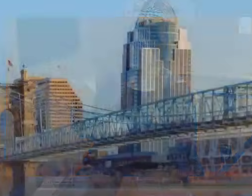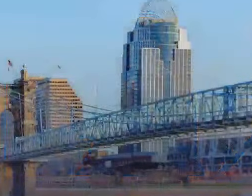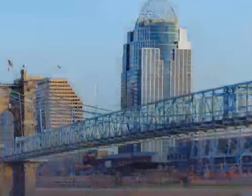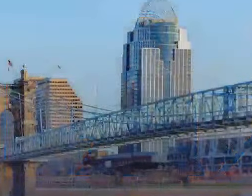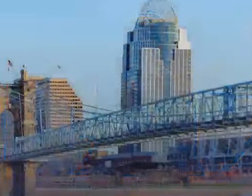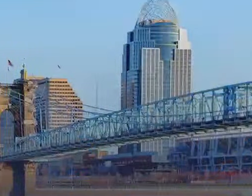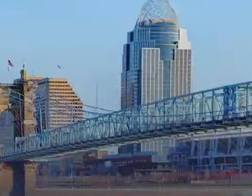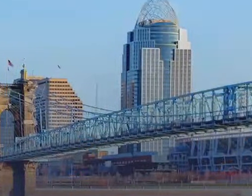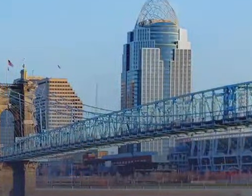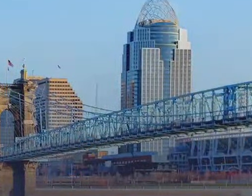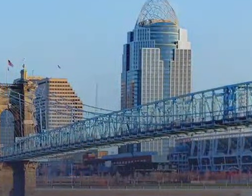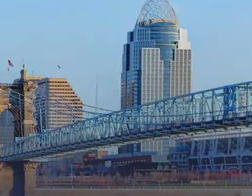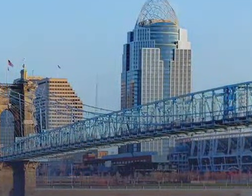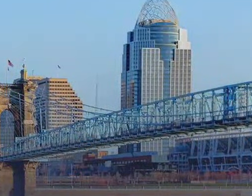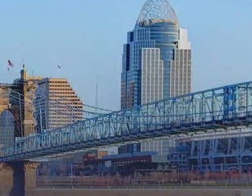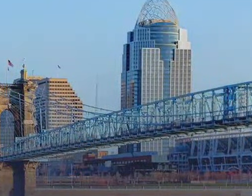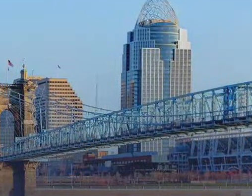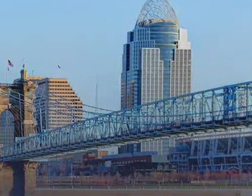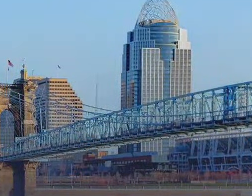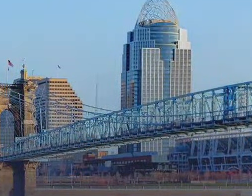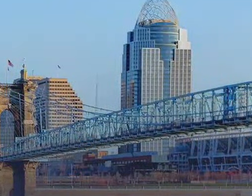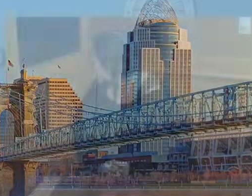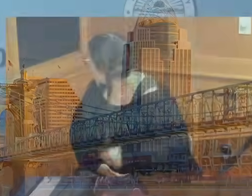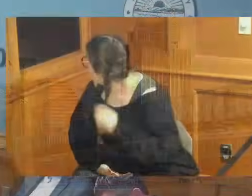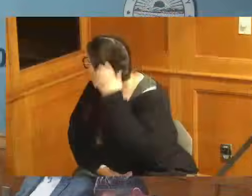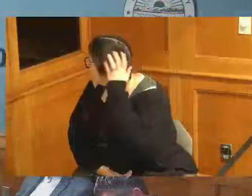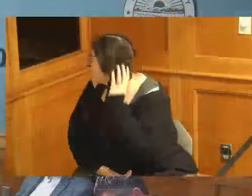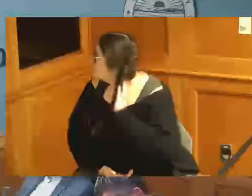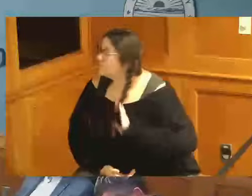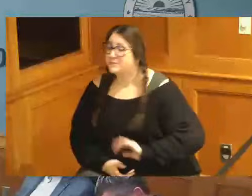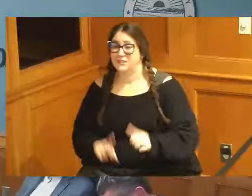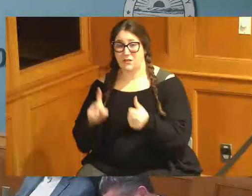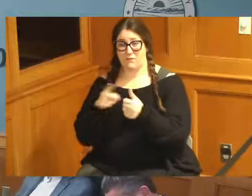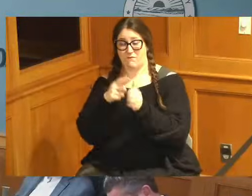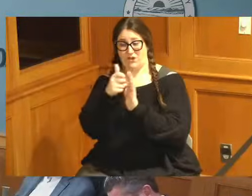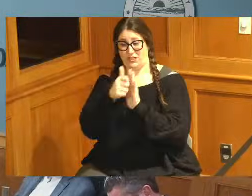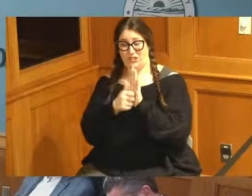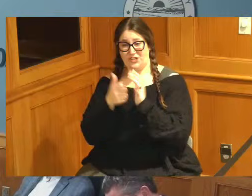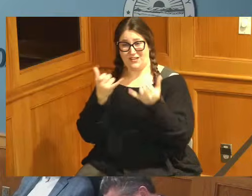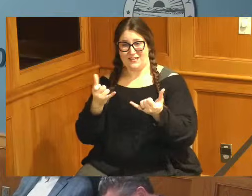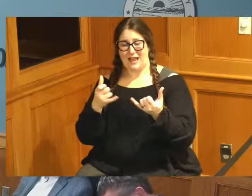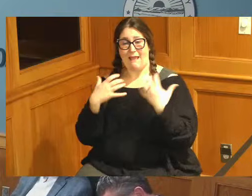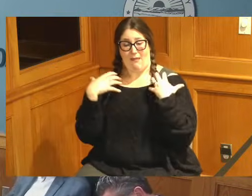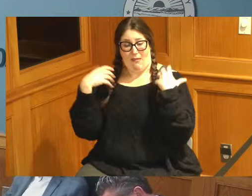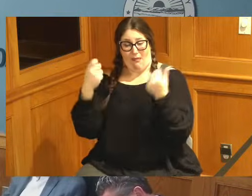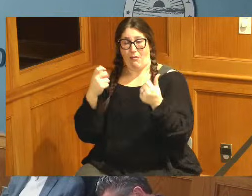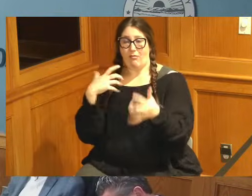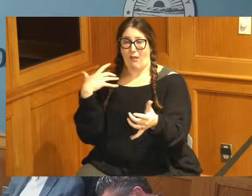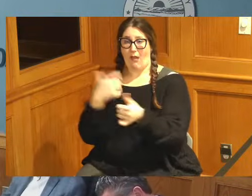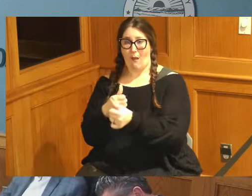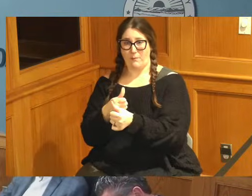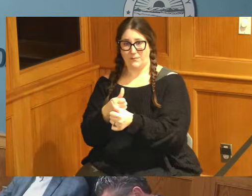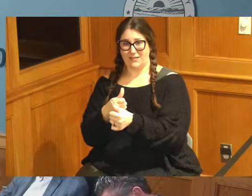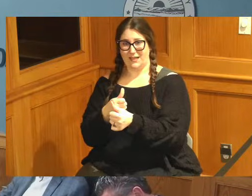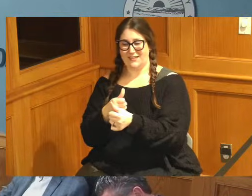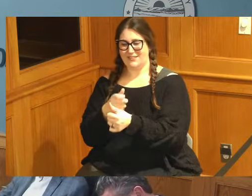Driehaus. Yes. Thank you. And our first agenda item is a health update. Craig Greg Greg